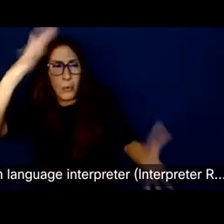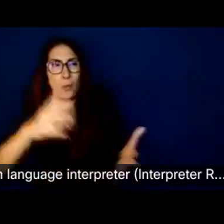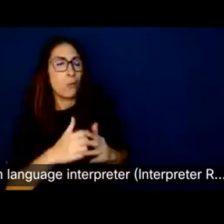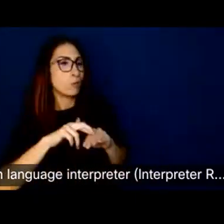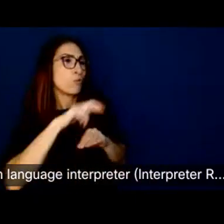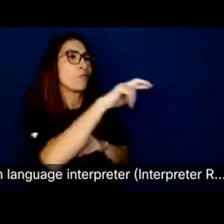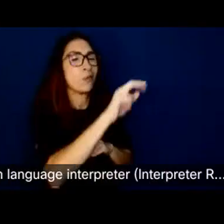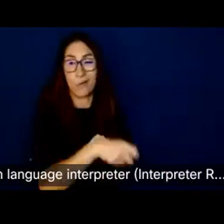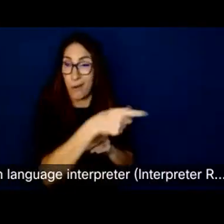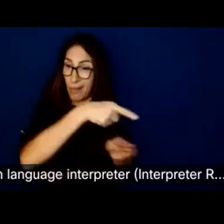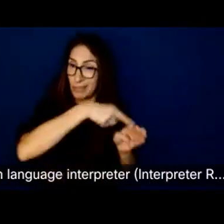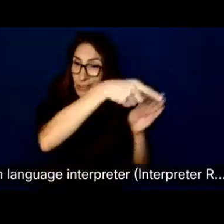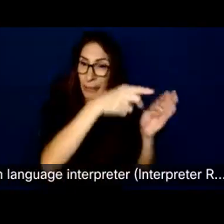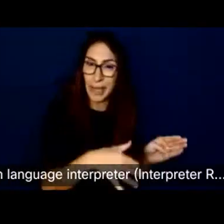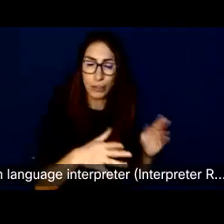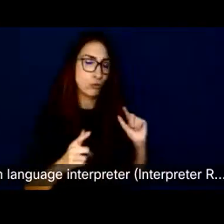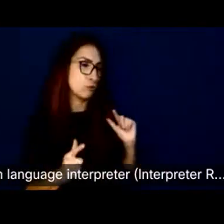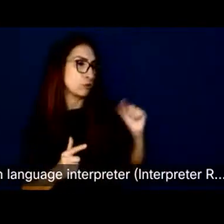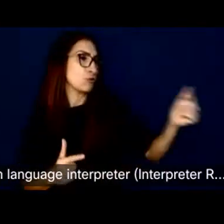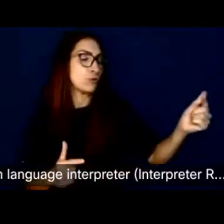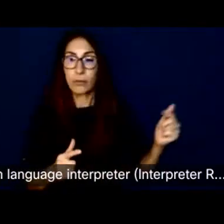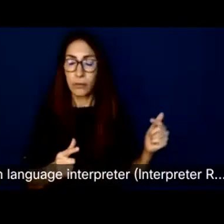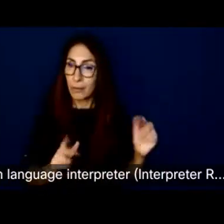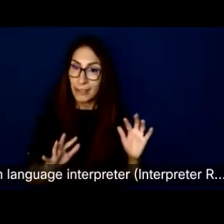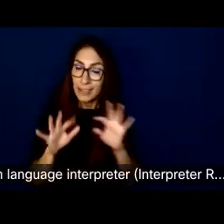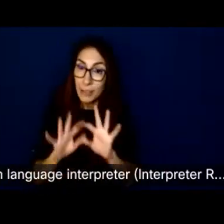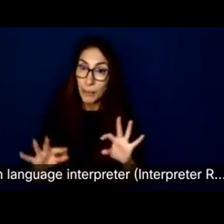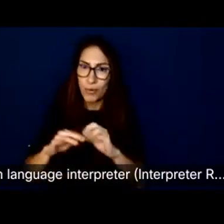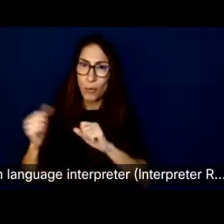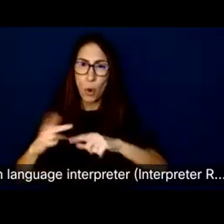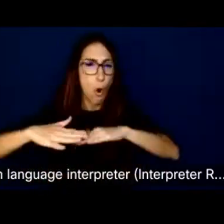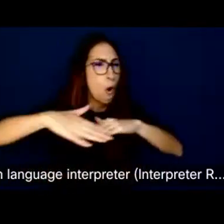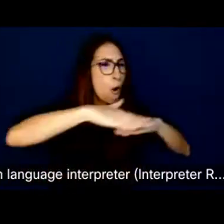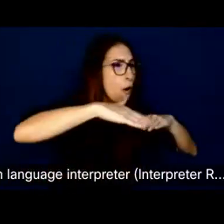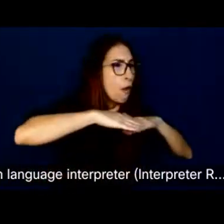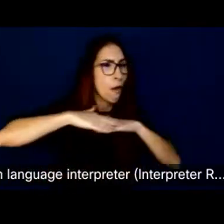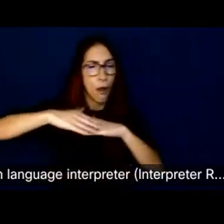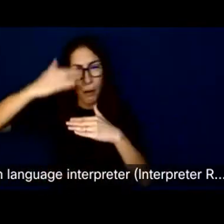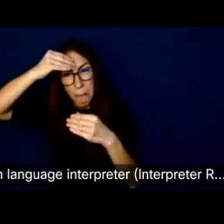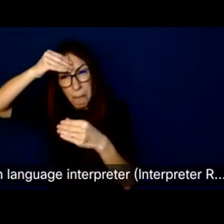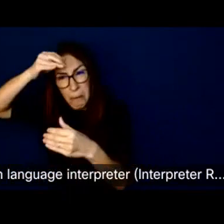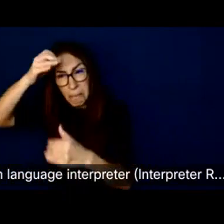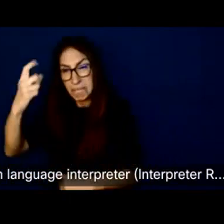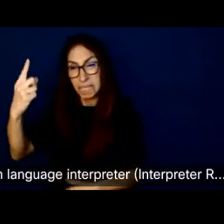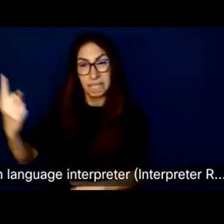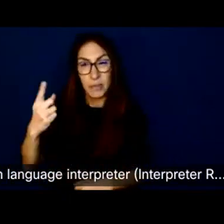feel like everyone should know a little bit about everything so that we can offer support in the ways that a person may need to